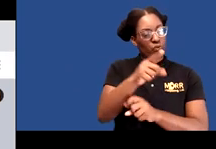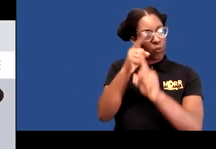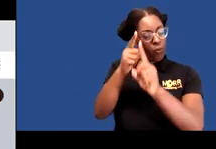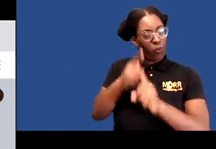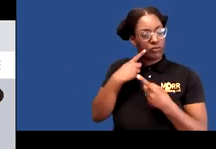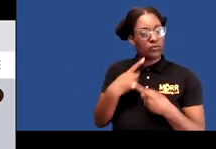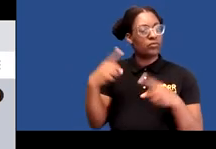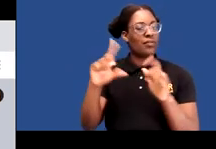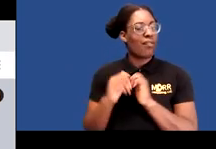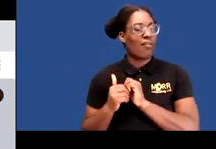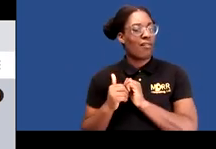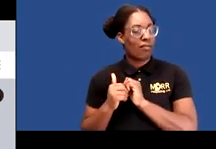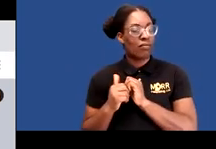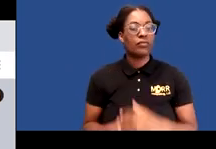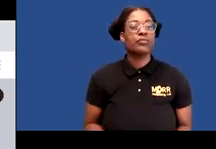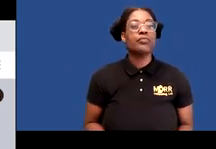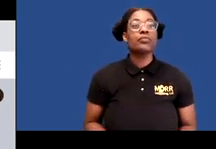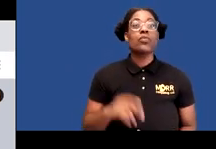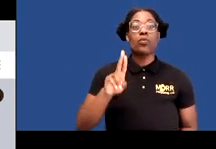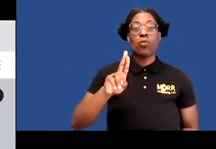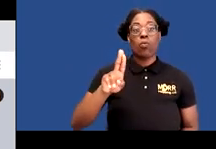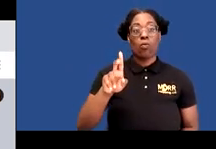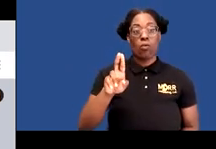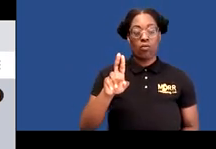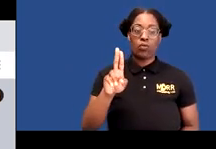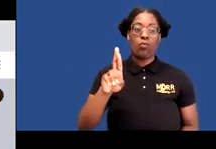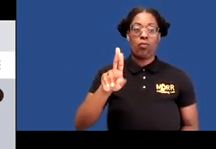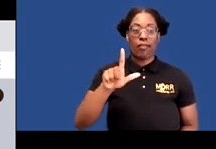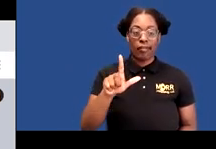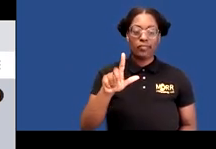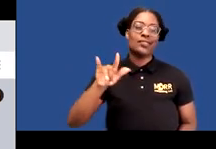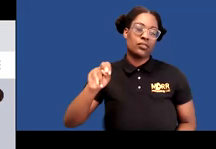So the URL for this Padlet-- the link there should be in the chat